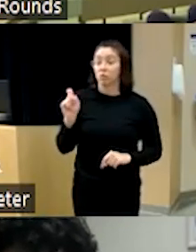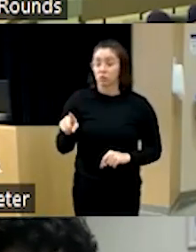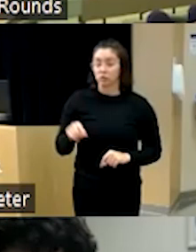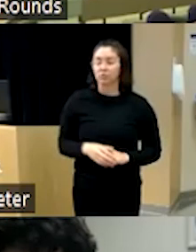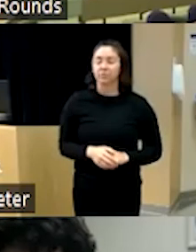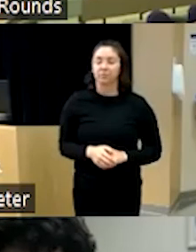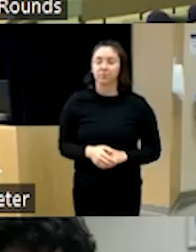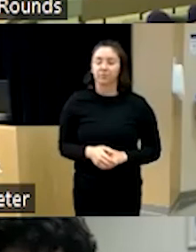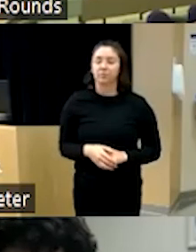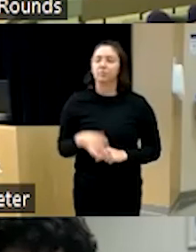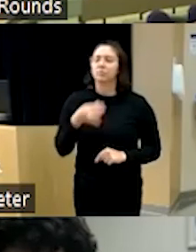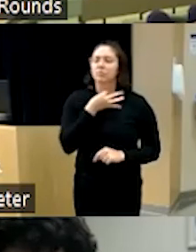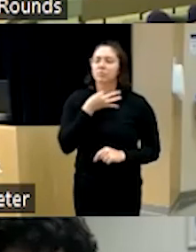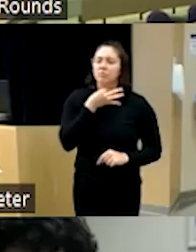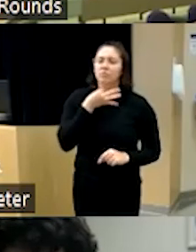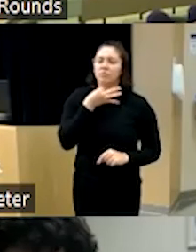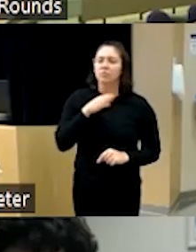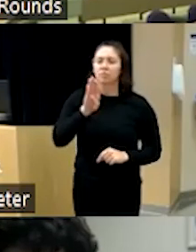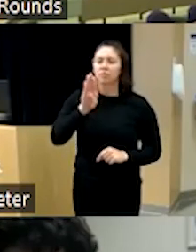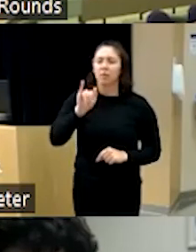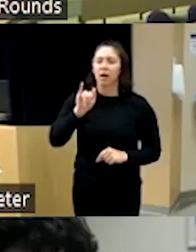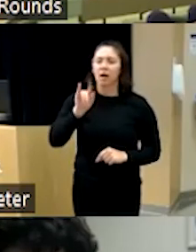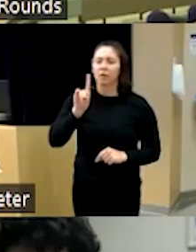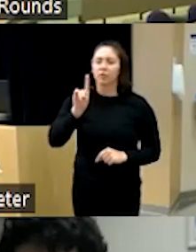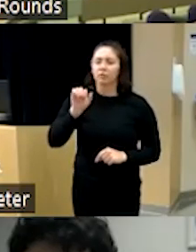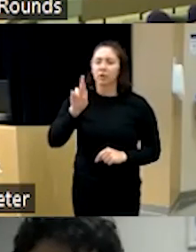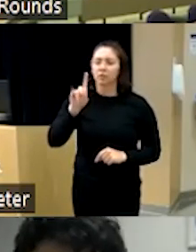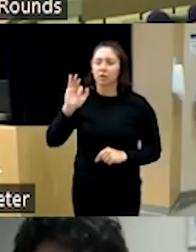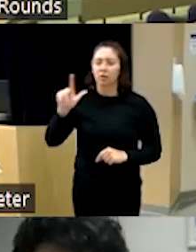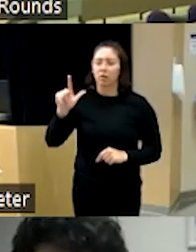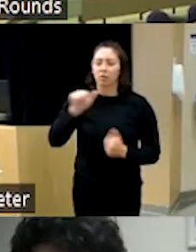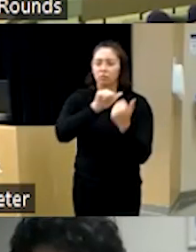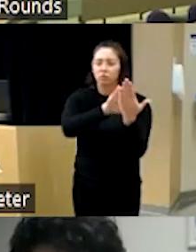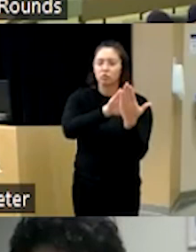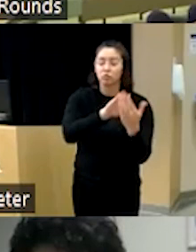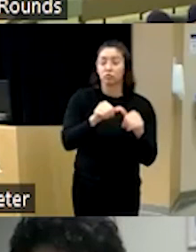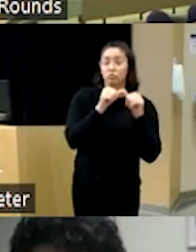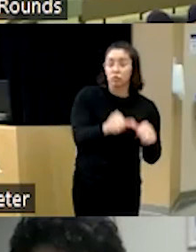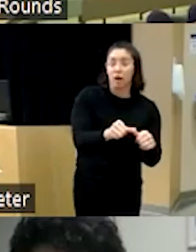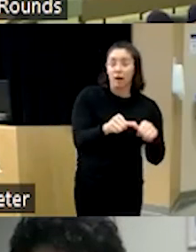curiosity about the bi-directional relationship between chronic pain and social isolation and